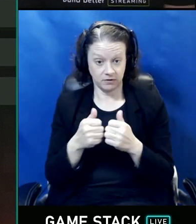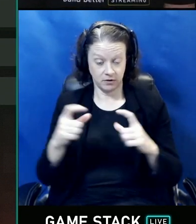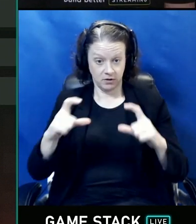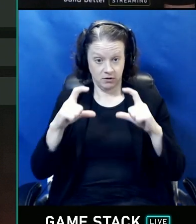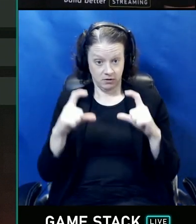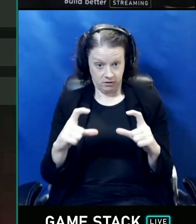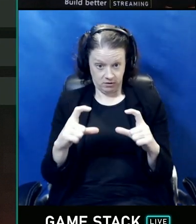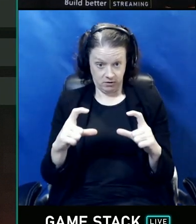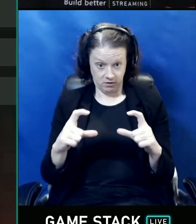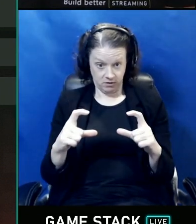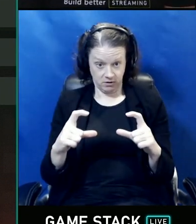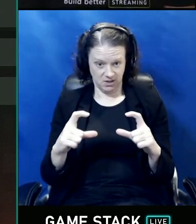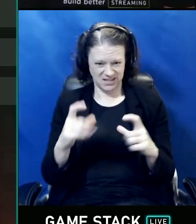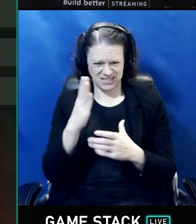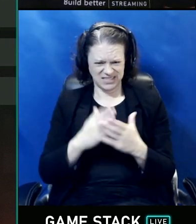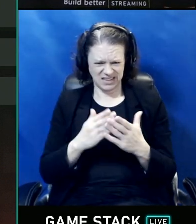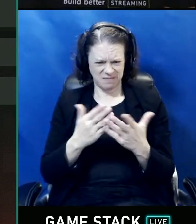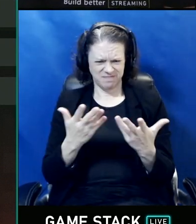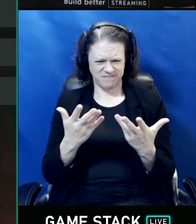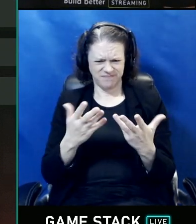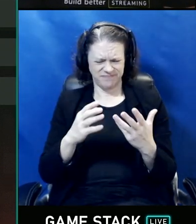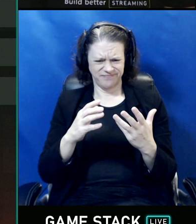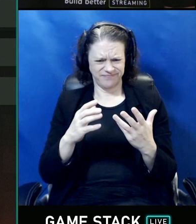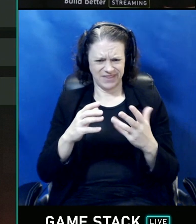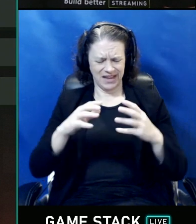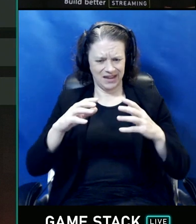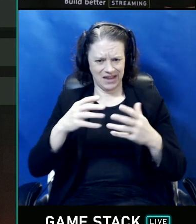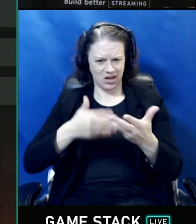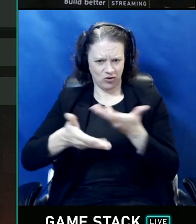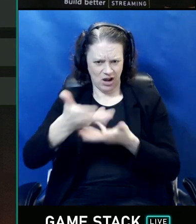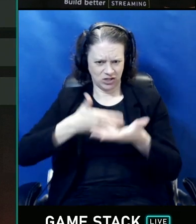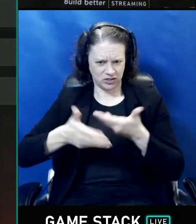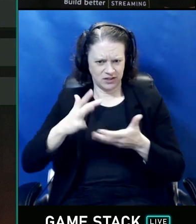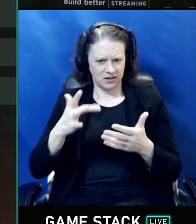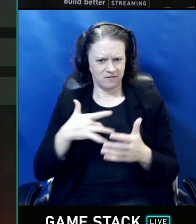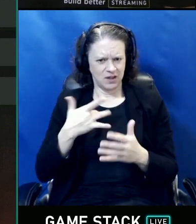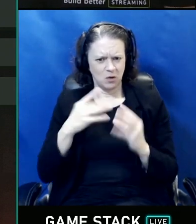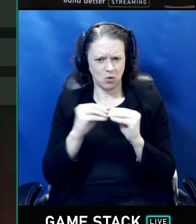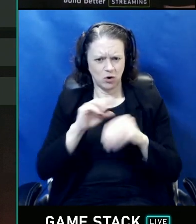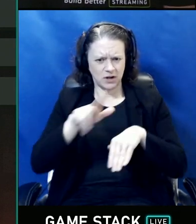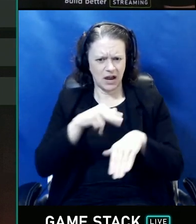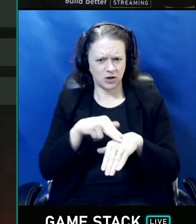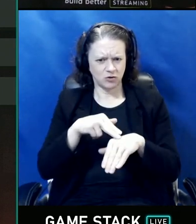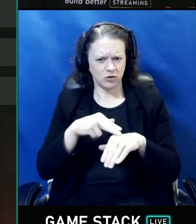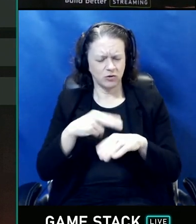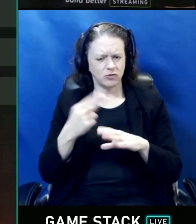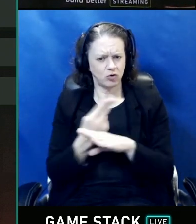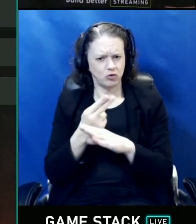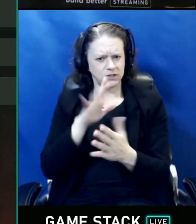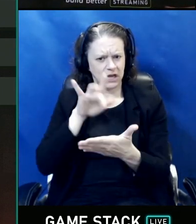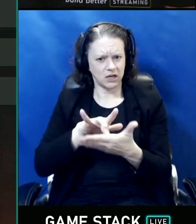are just some interactions that feel much more natural to do with touch. When I see a menu like this,